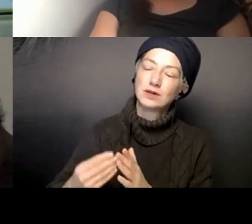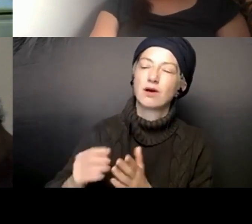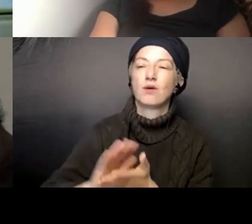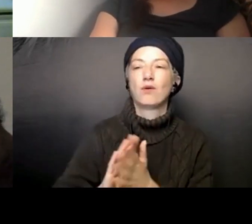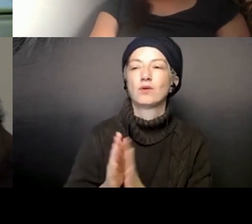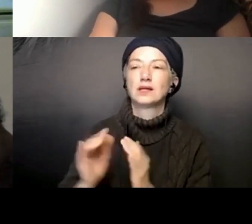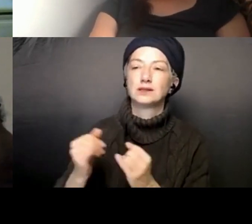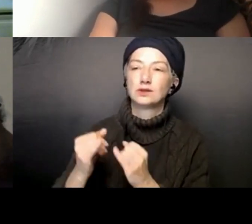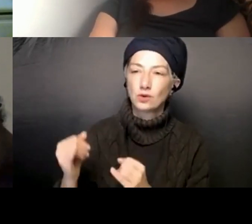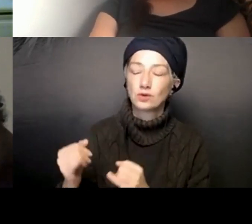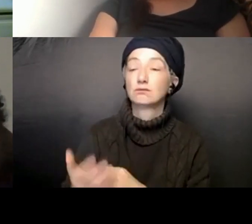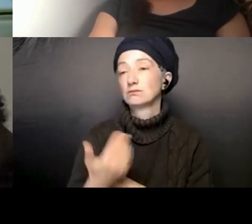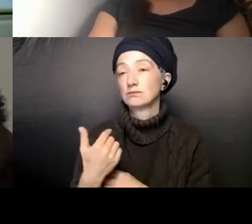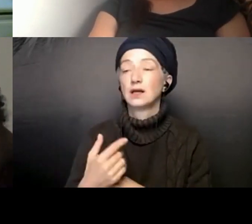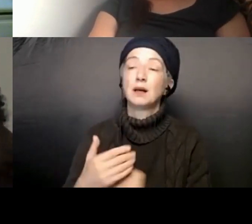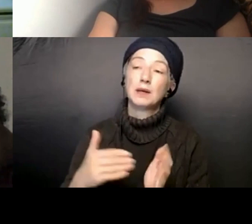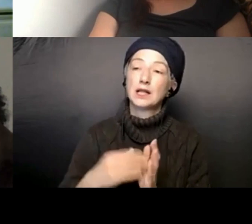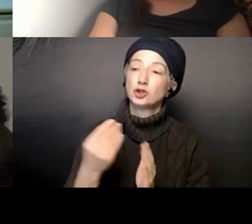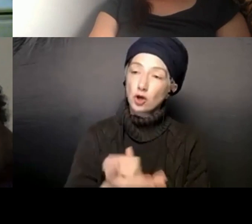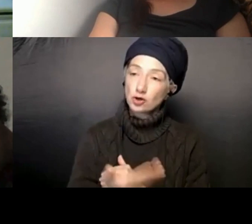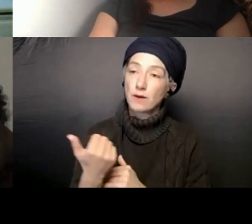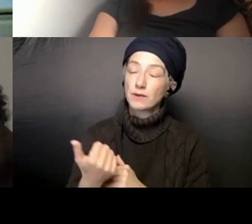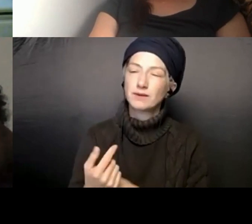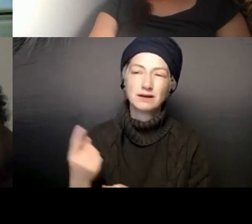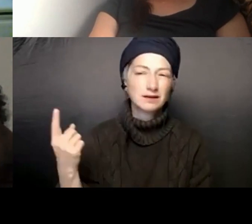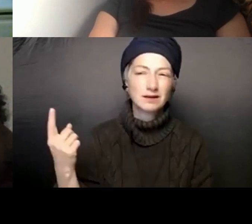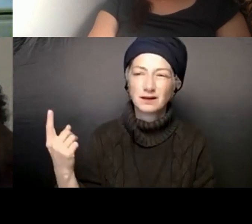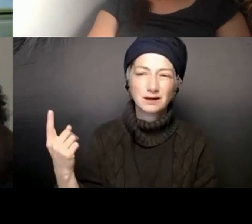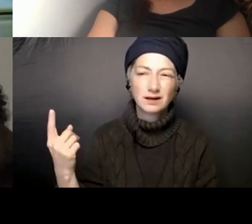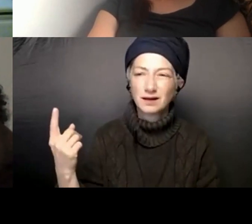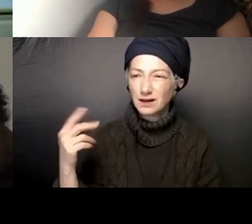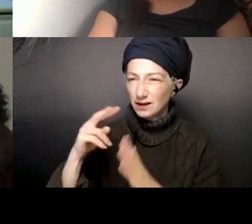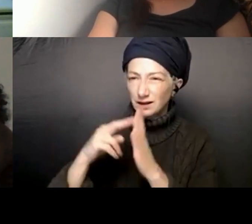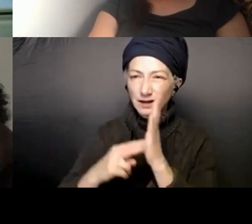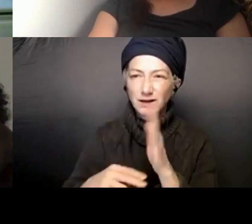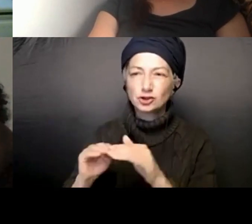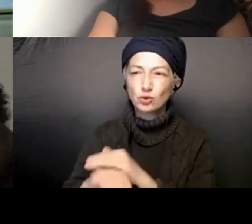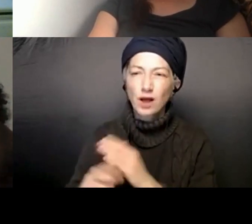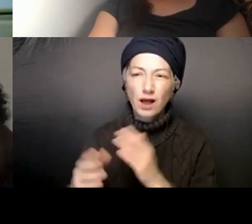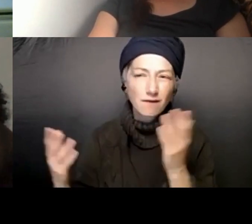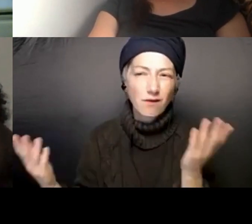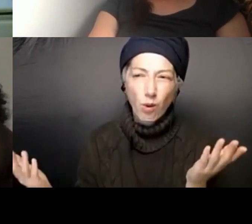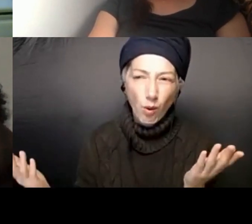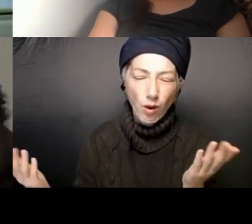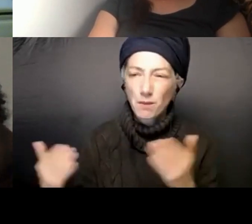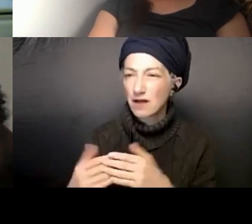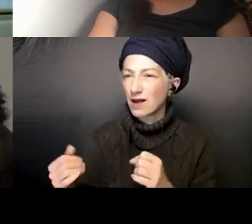And not only that most of them do not mention anything about access or about like any form of awareness